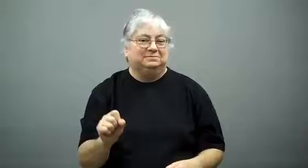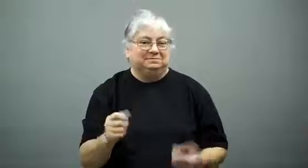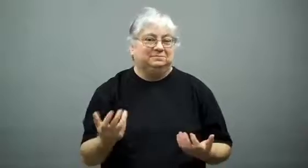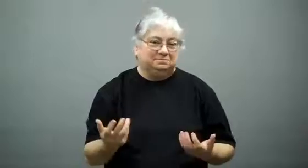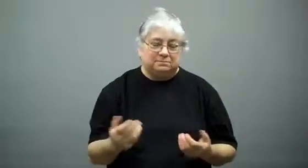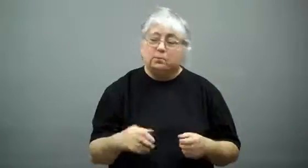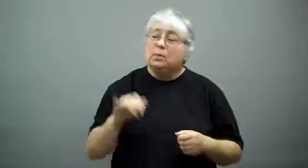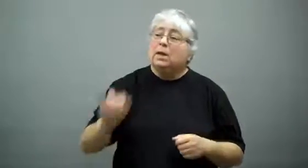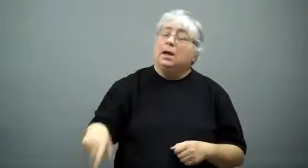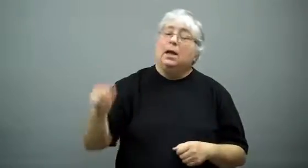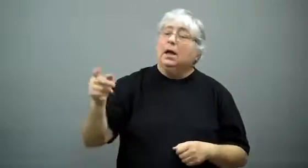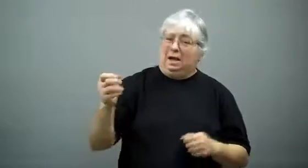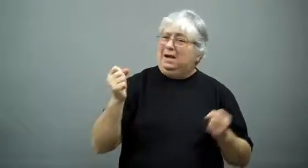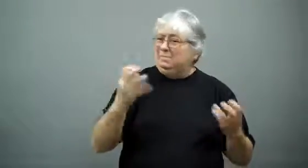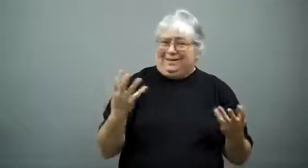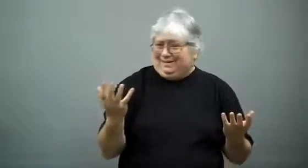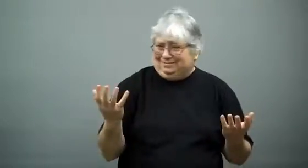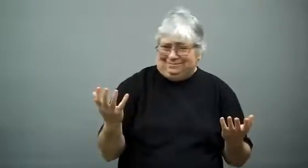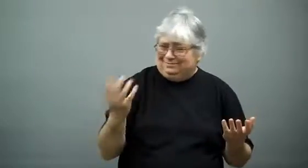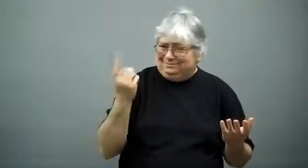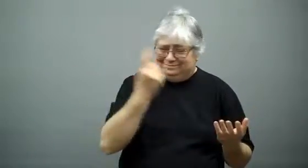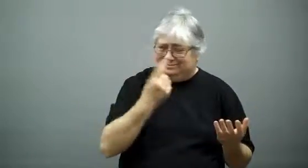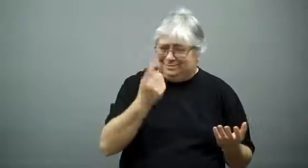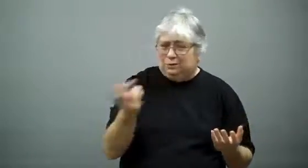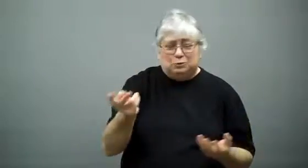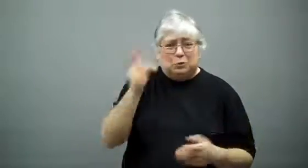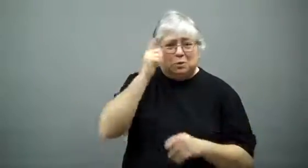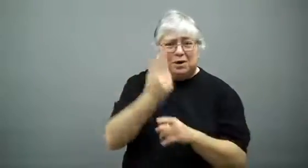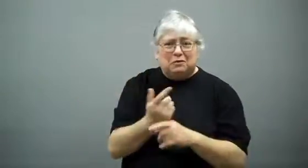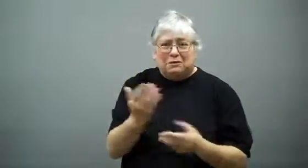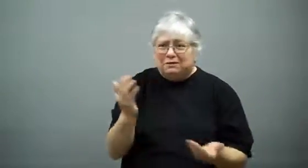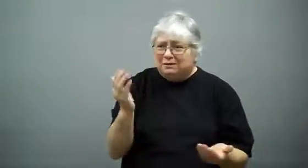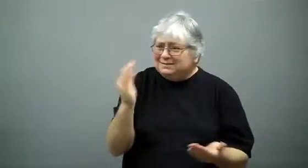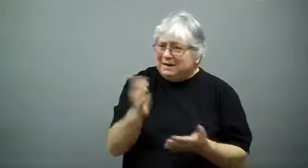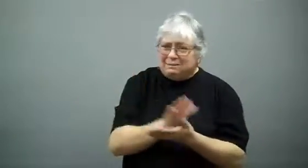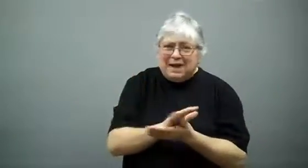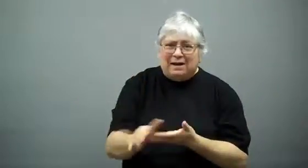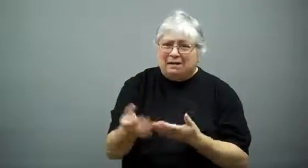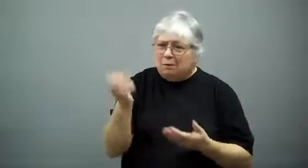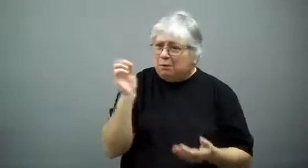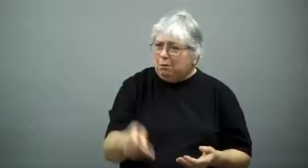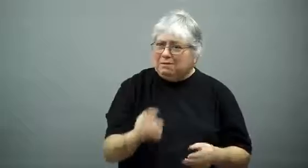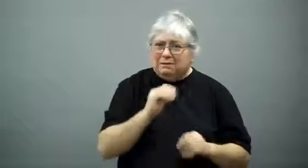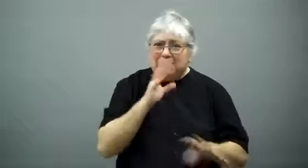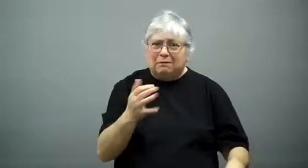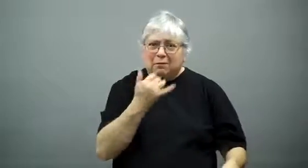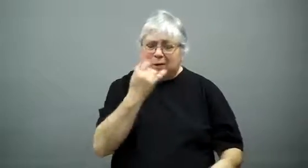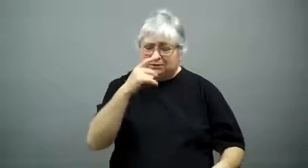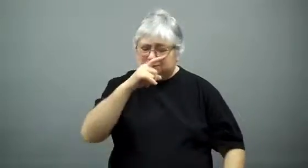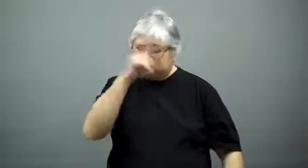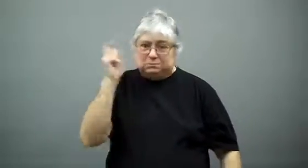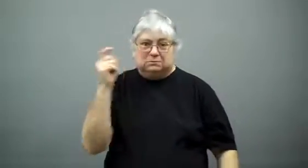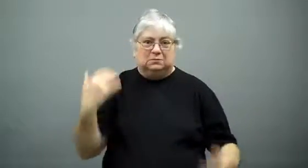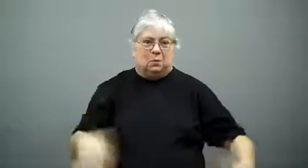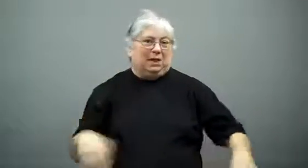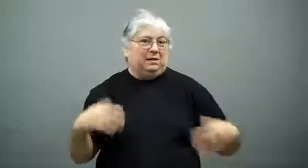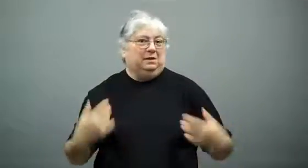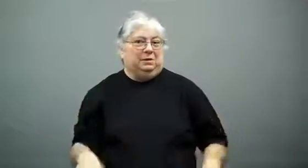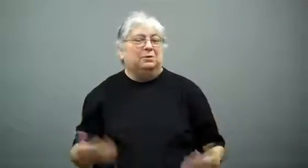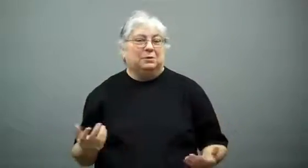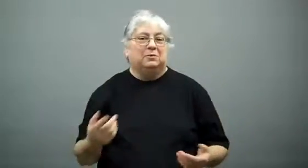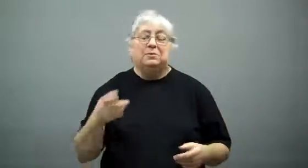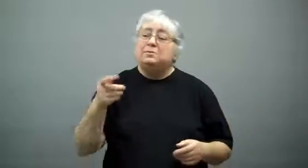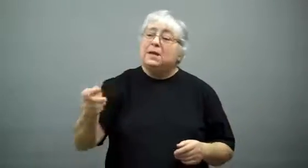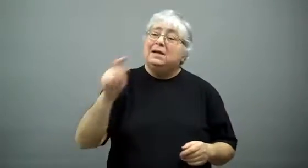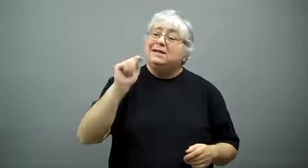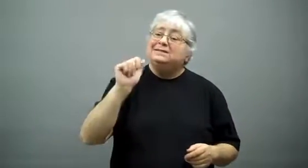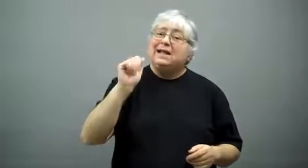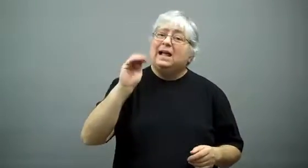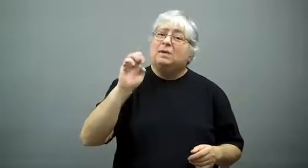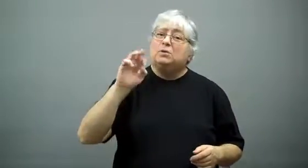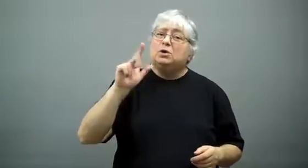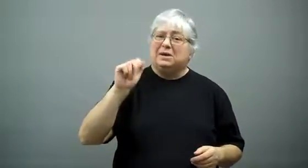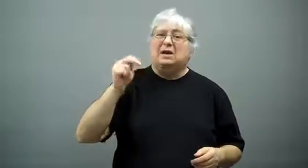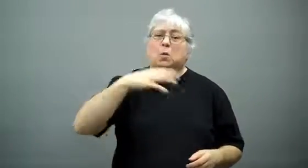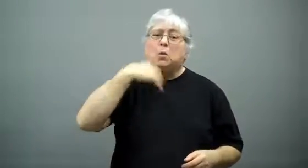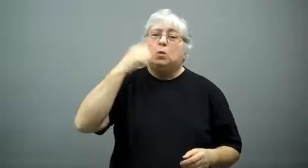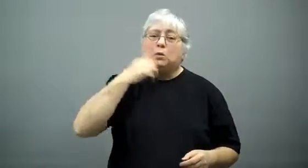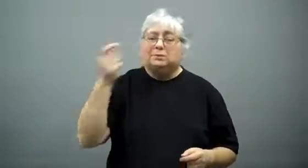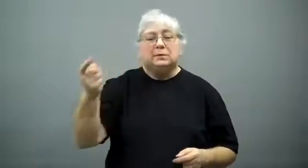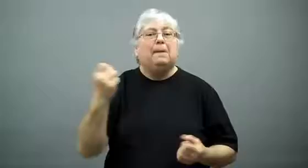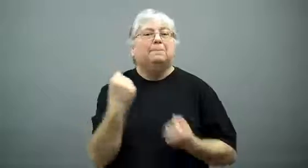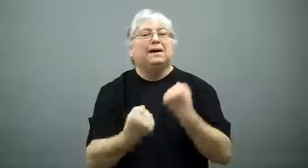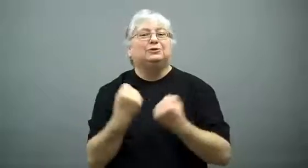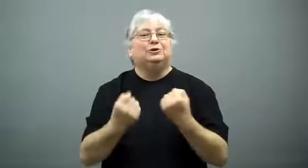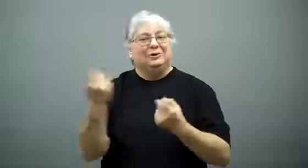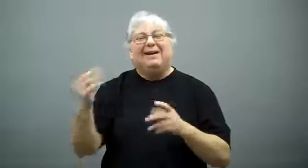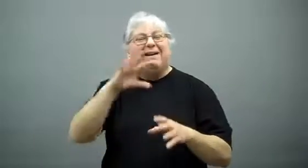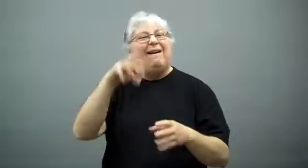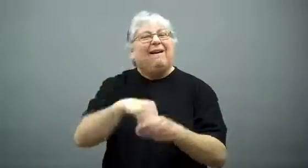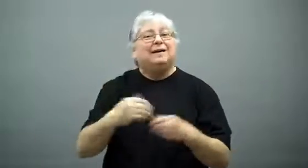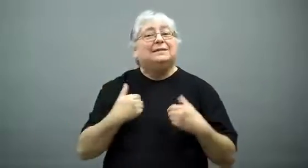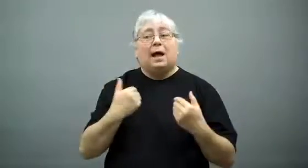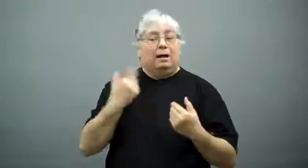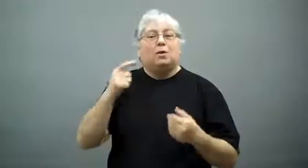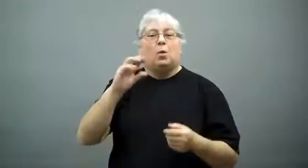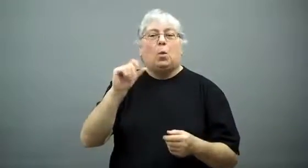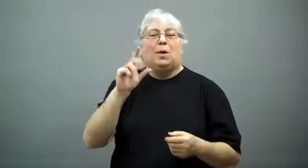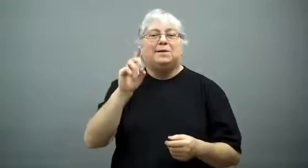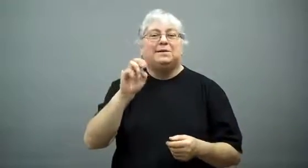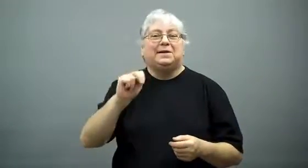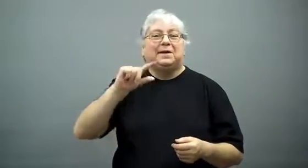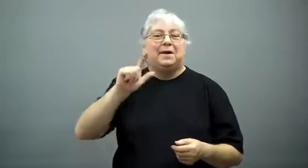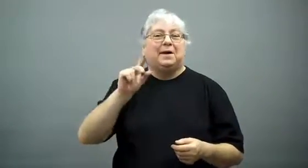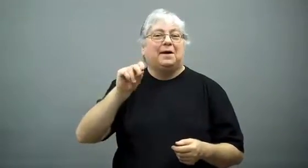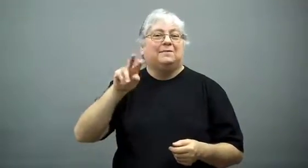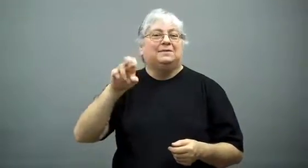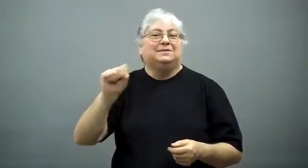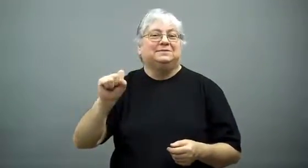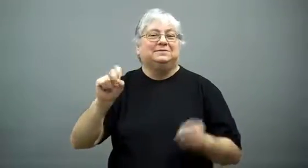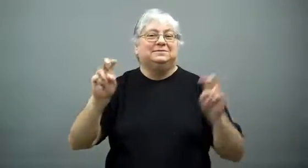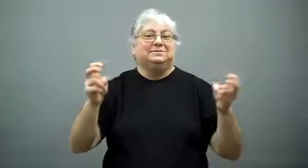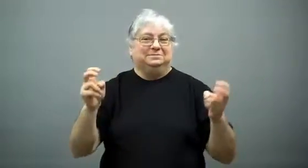Many who knew them were stunned. The two brothers seemed to be nice boys.